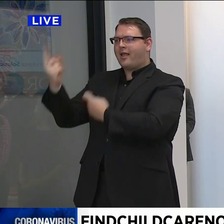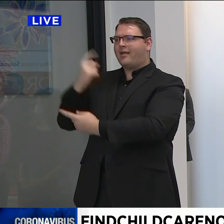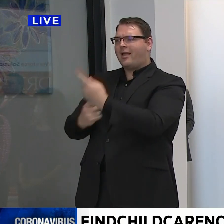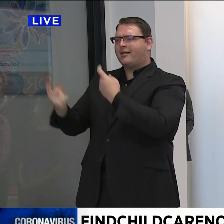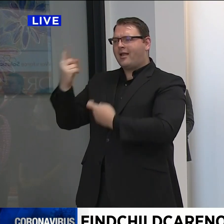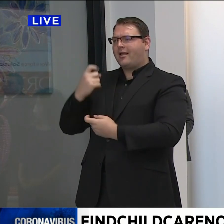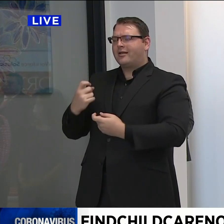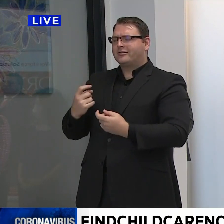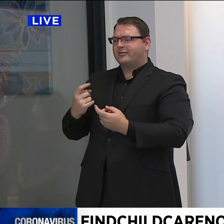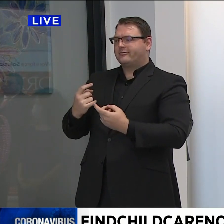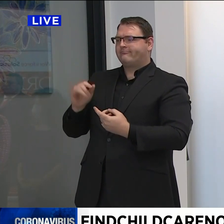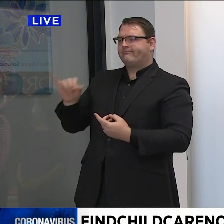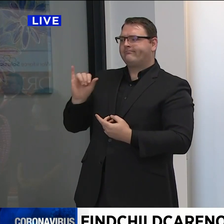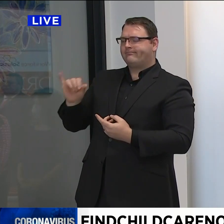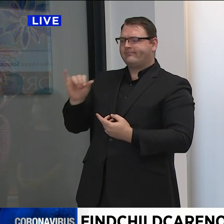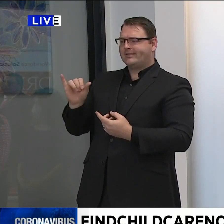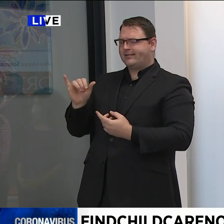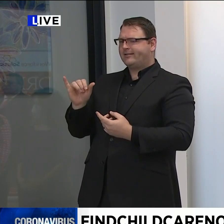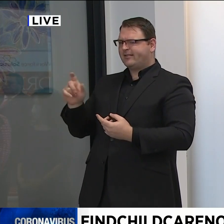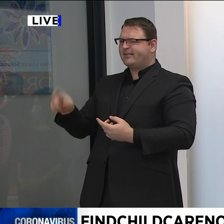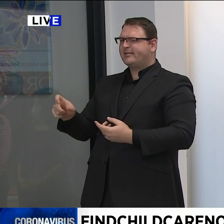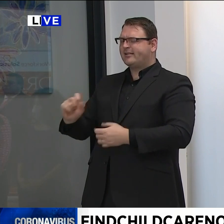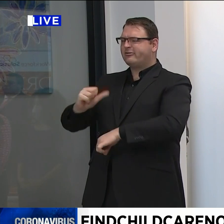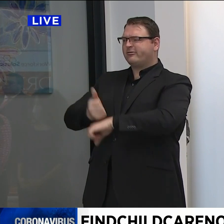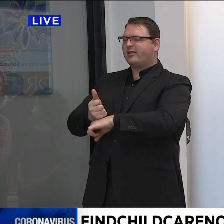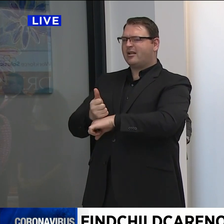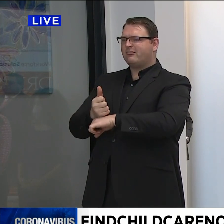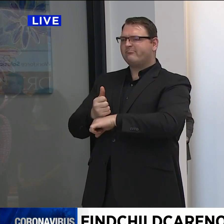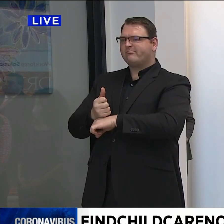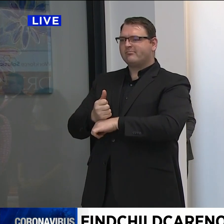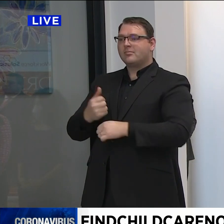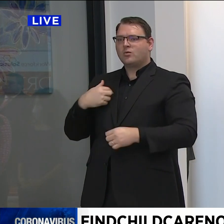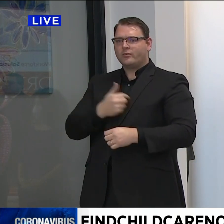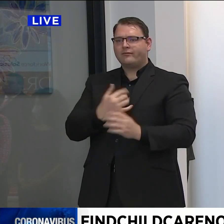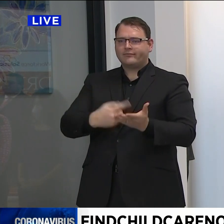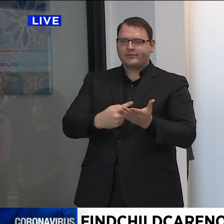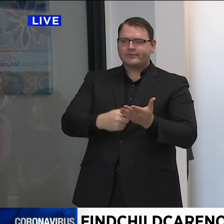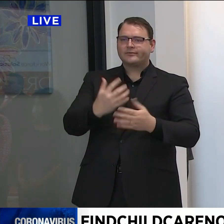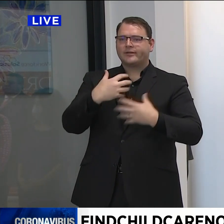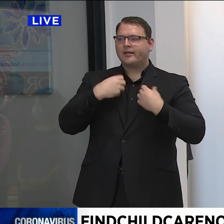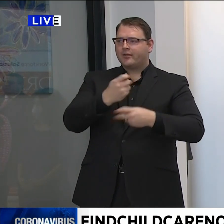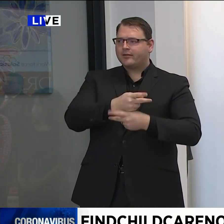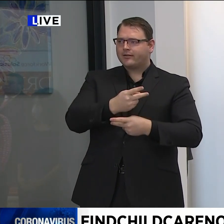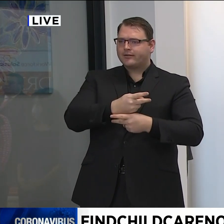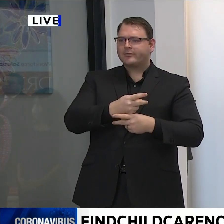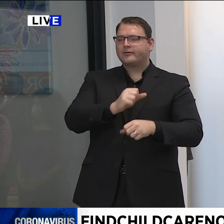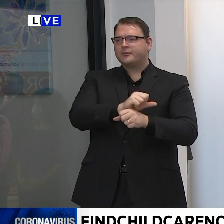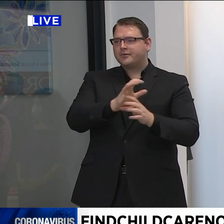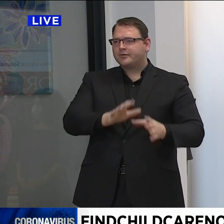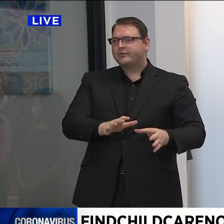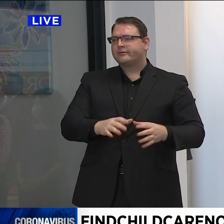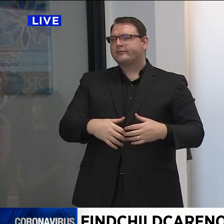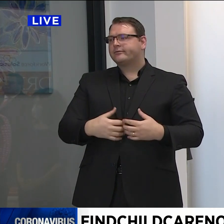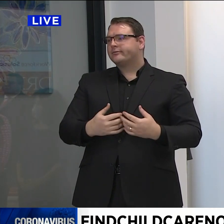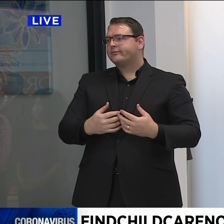supporting them I want to announce another announce another program that is in response to program that is in response to a question we get a lot you a question we get a lot you know we’ve discussed our health know we’ve discussed our health care workers. Their children